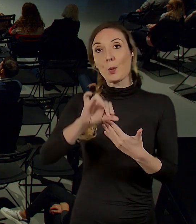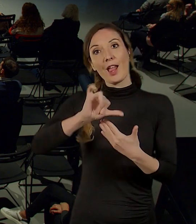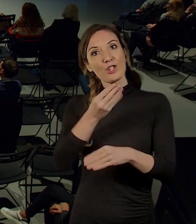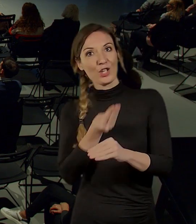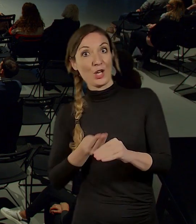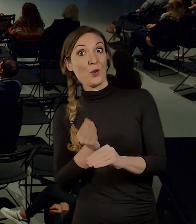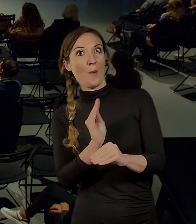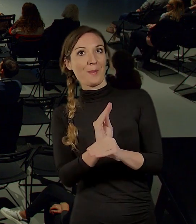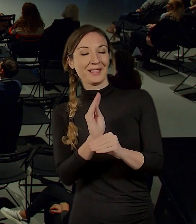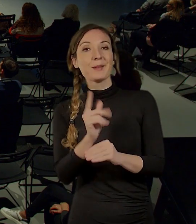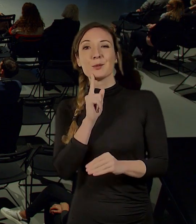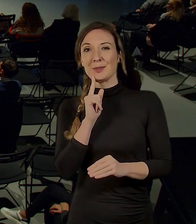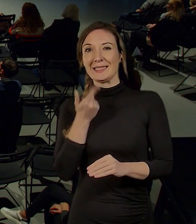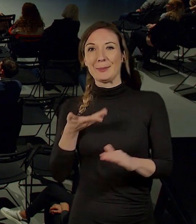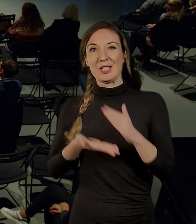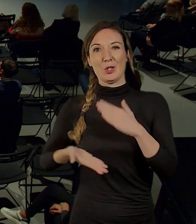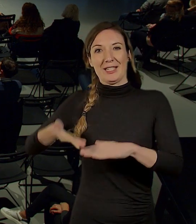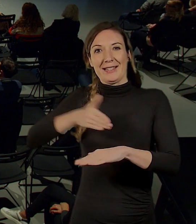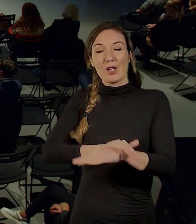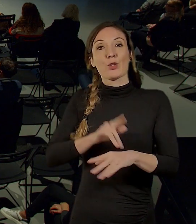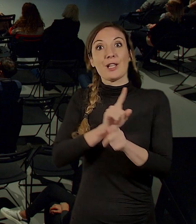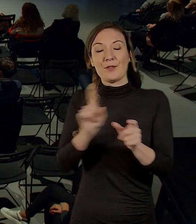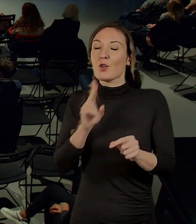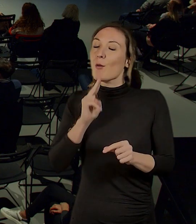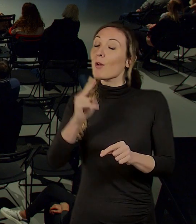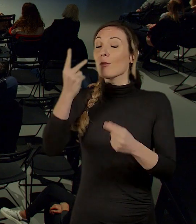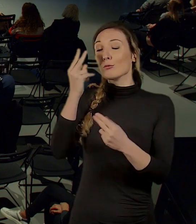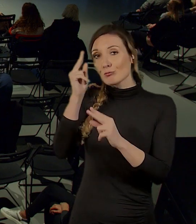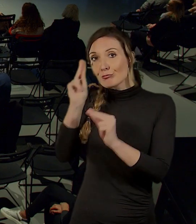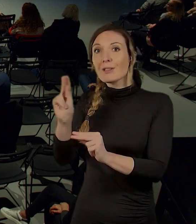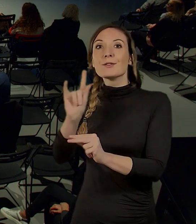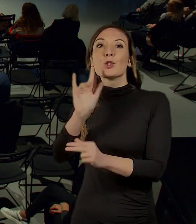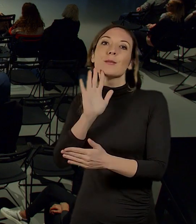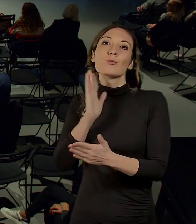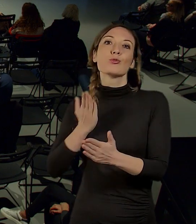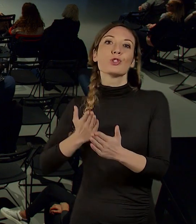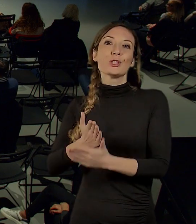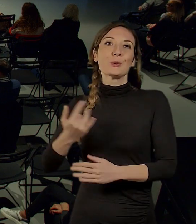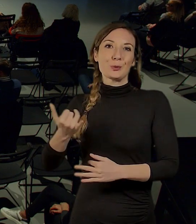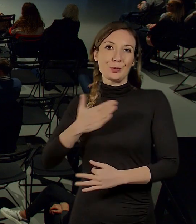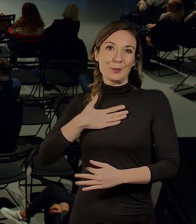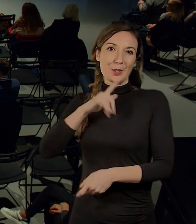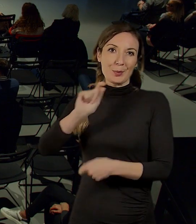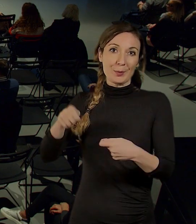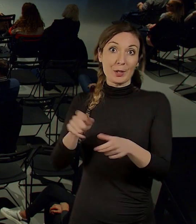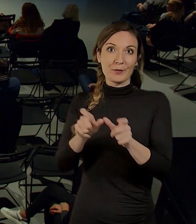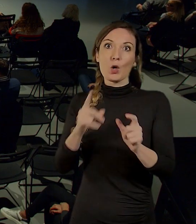common. Anyone who has ever encountered the requirements of TSK, which is the administrative organization of this city, would basically